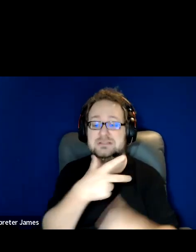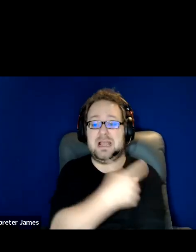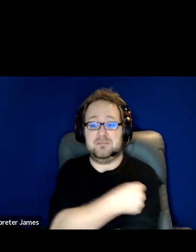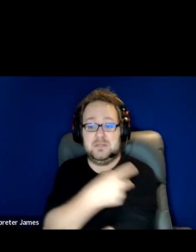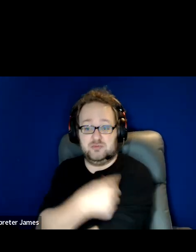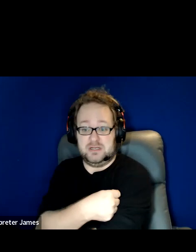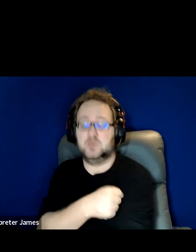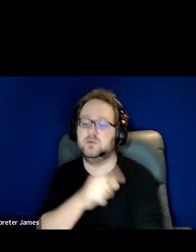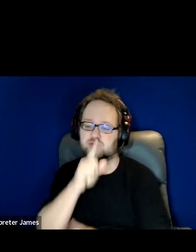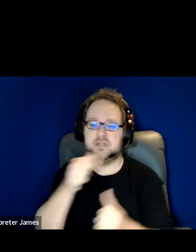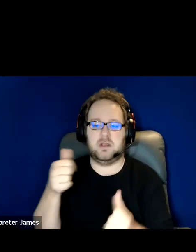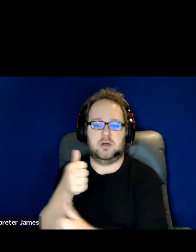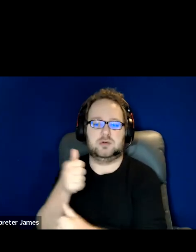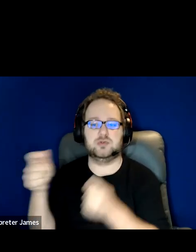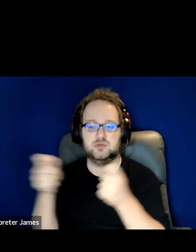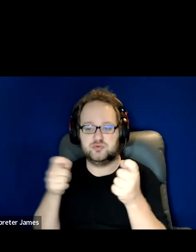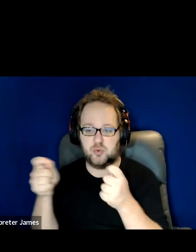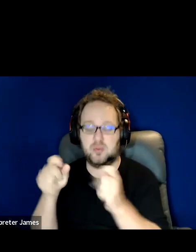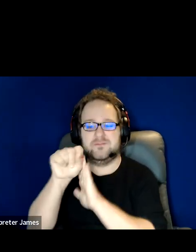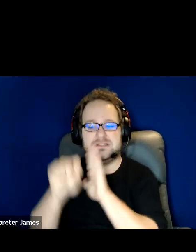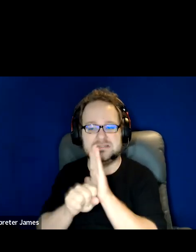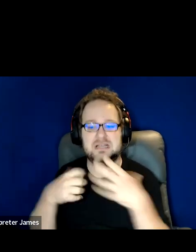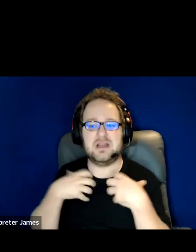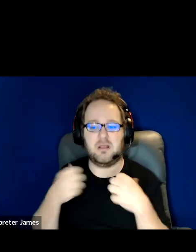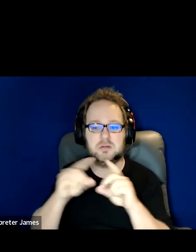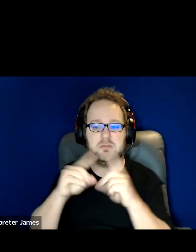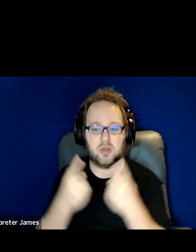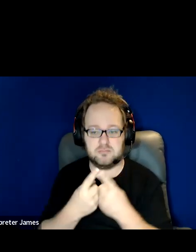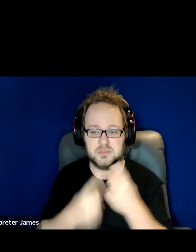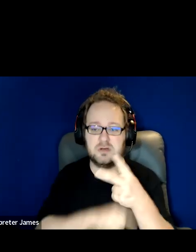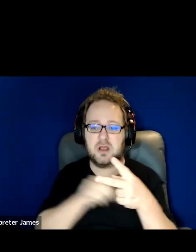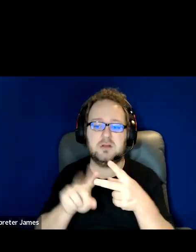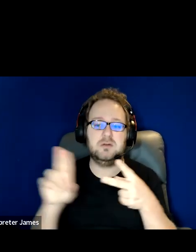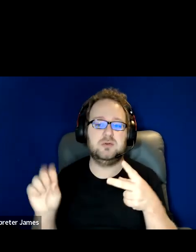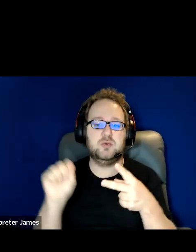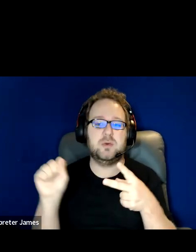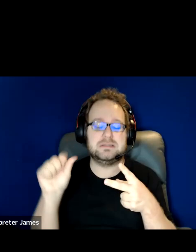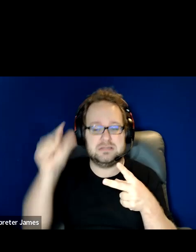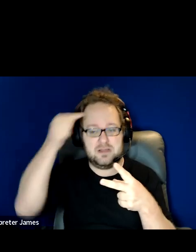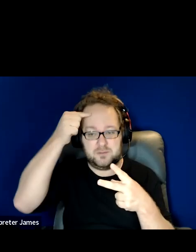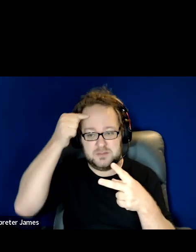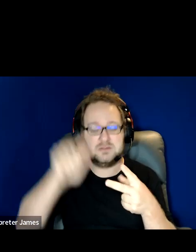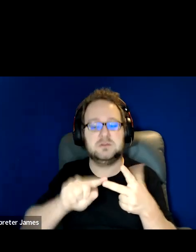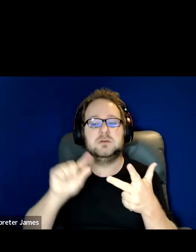much under the control of state health departments and the US government, local health departments, etc.